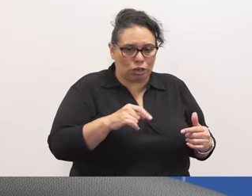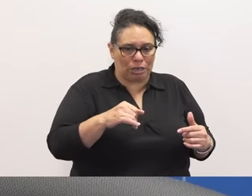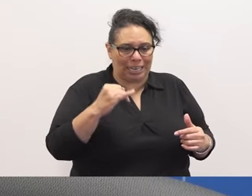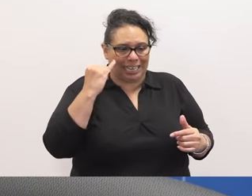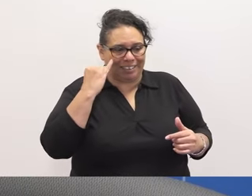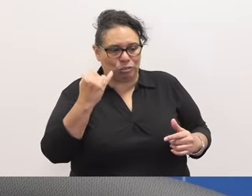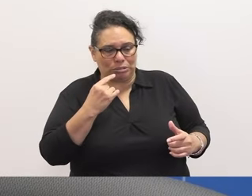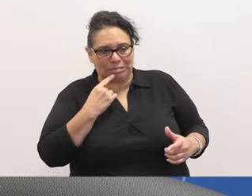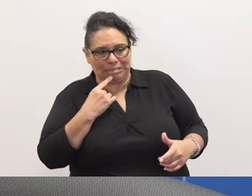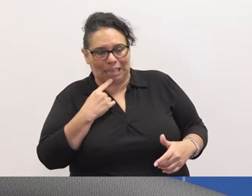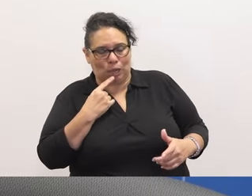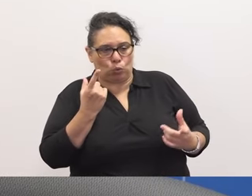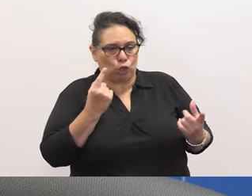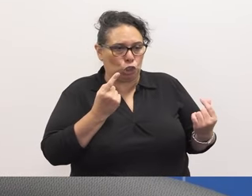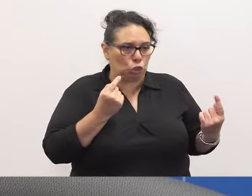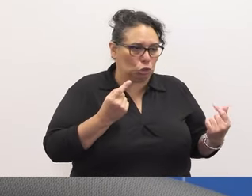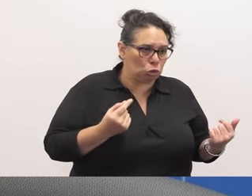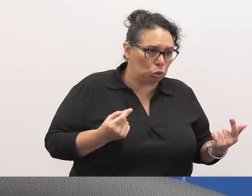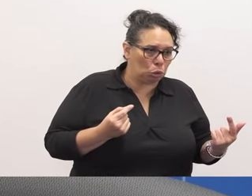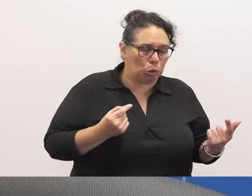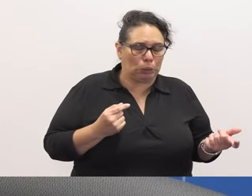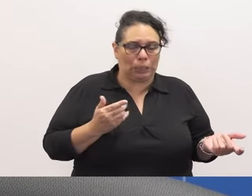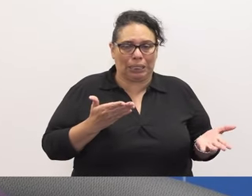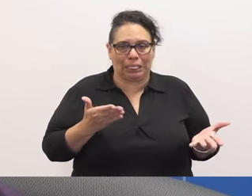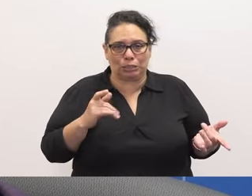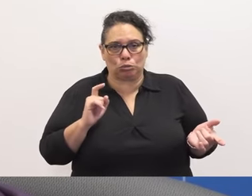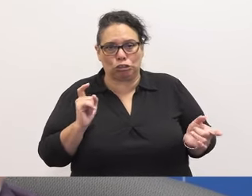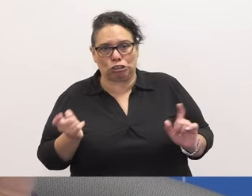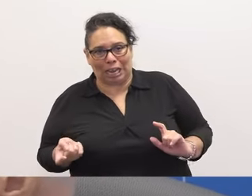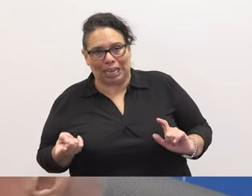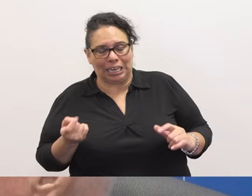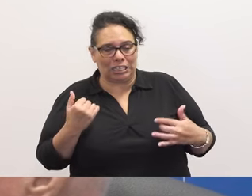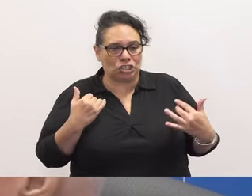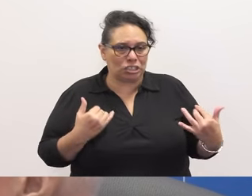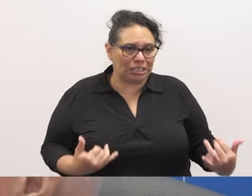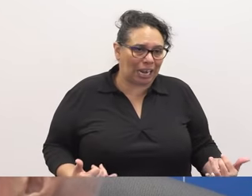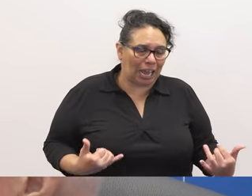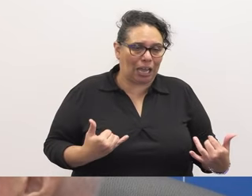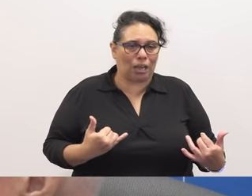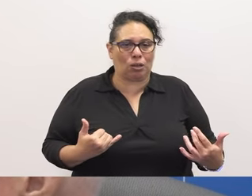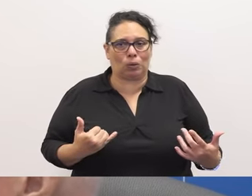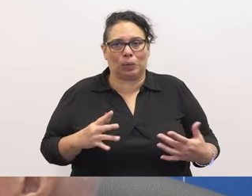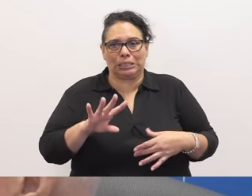that things won't change between now and the implementation of it.